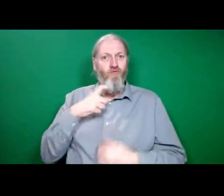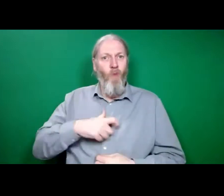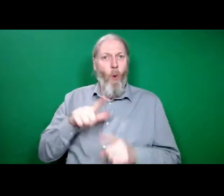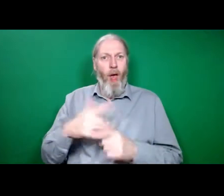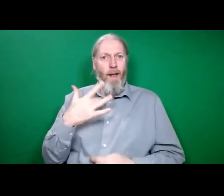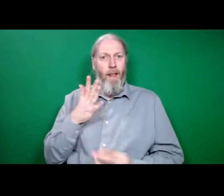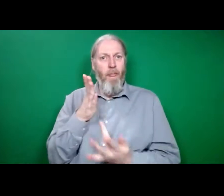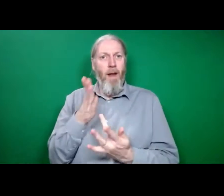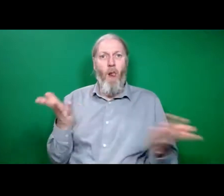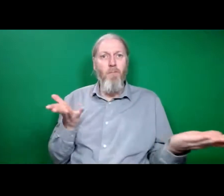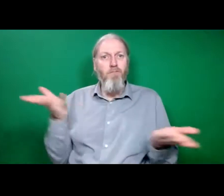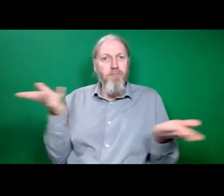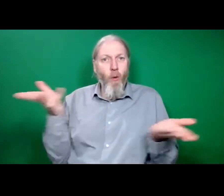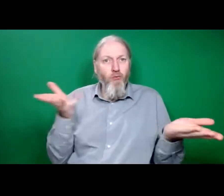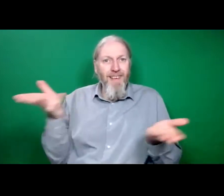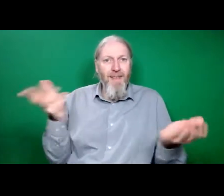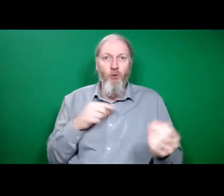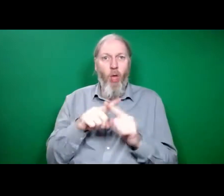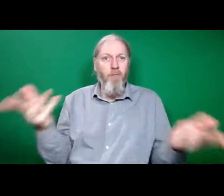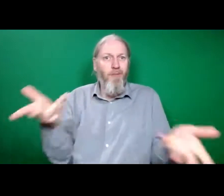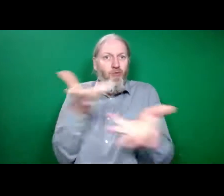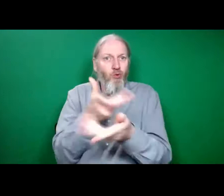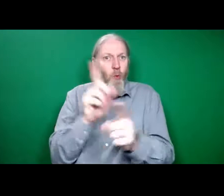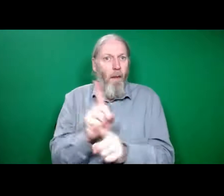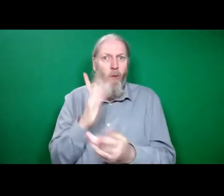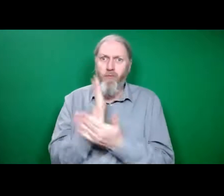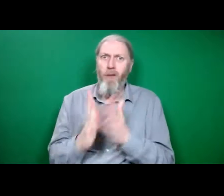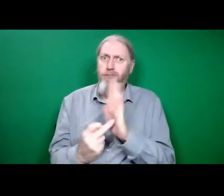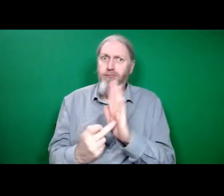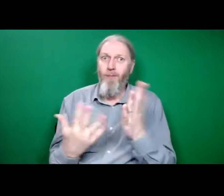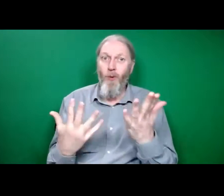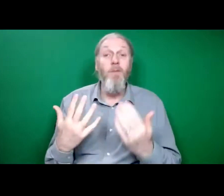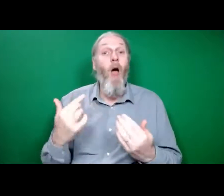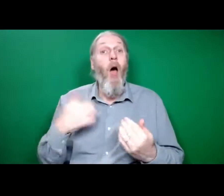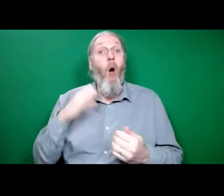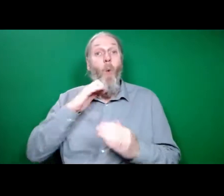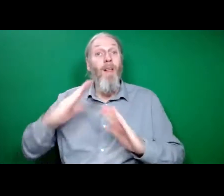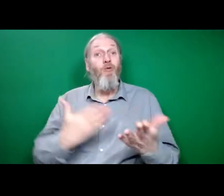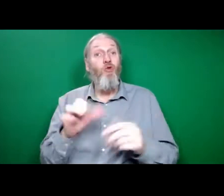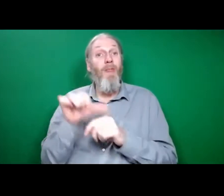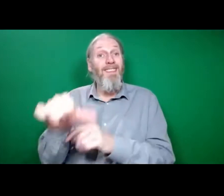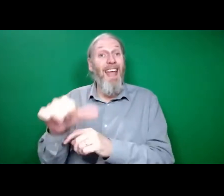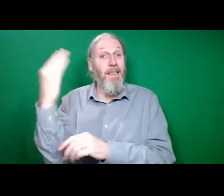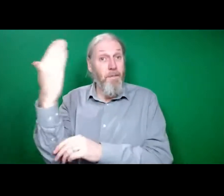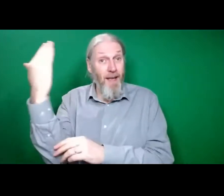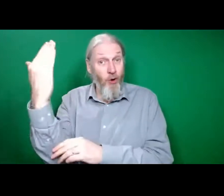If anybody wants to work with us, please get in touch. We'd love to work with Councils, landlords, anybody to